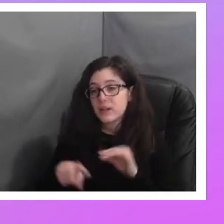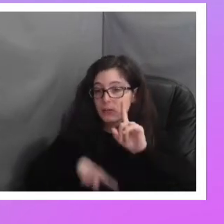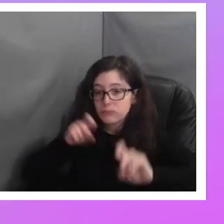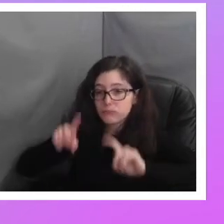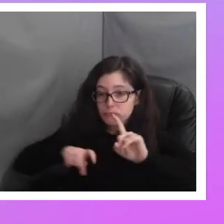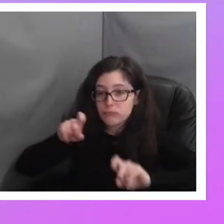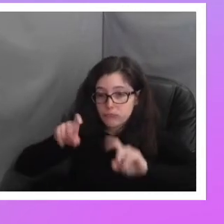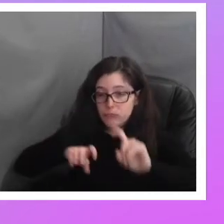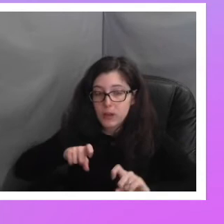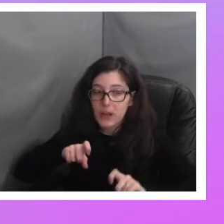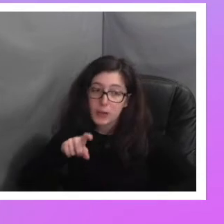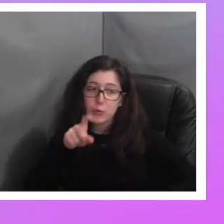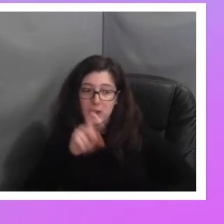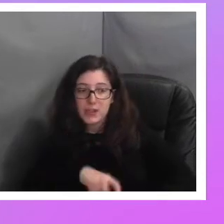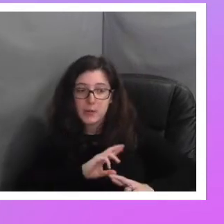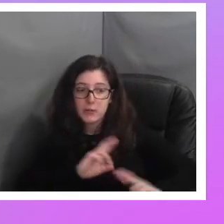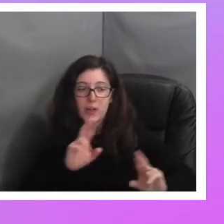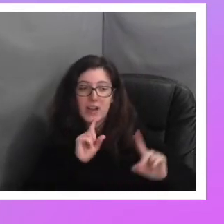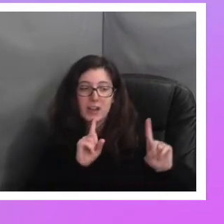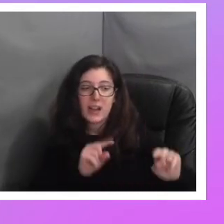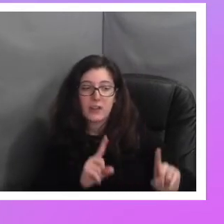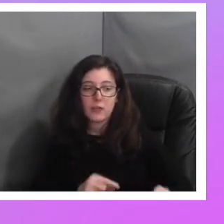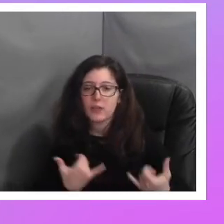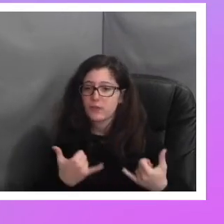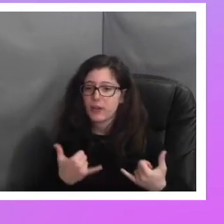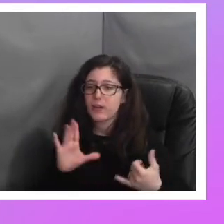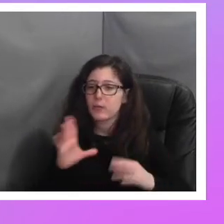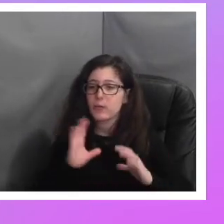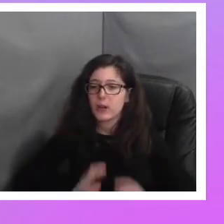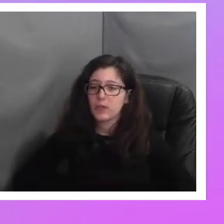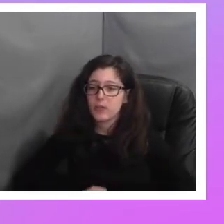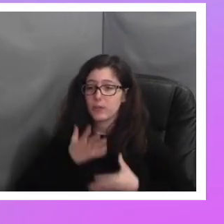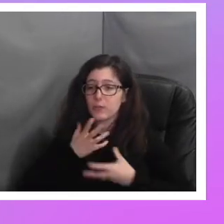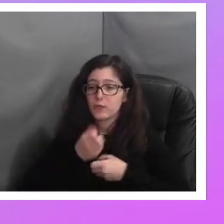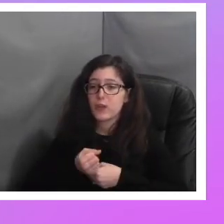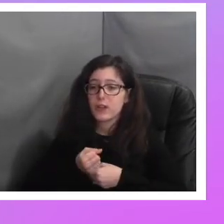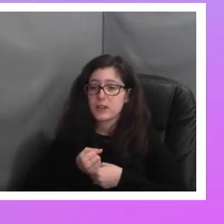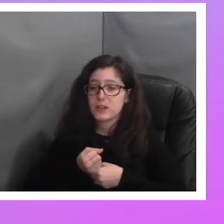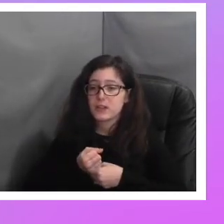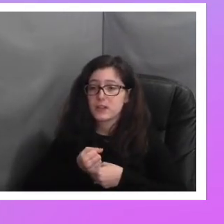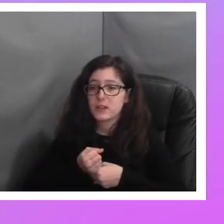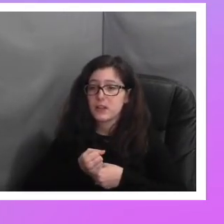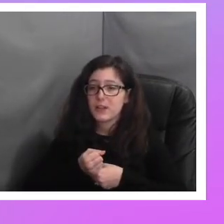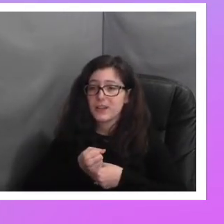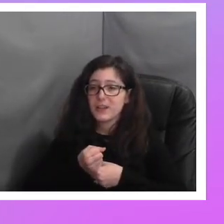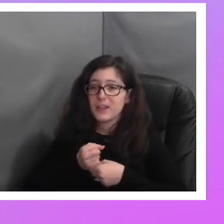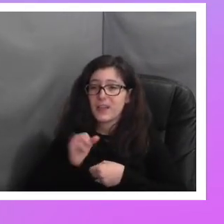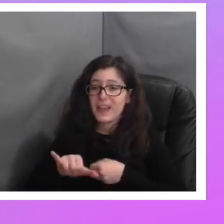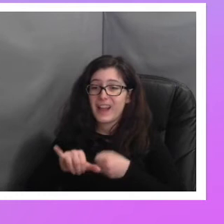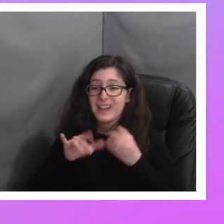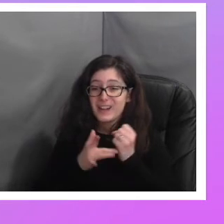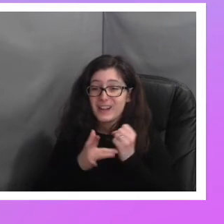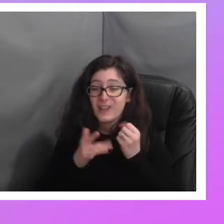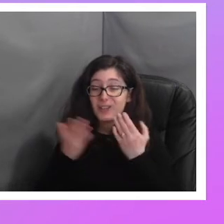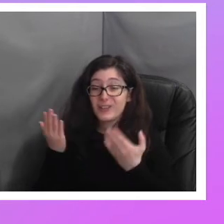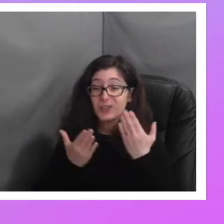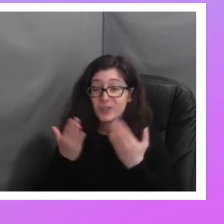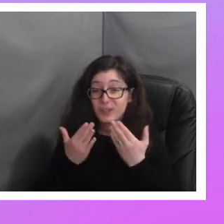because your customers can't trust right now that anybody who's providing them technology services actually is meeting these standards.